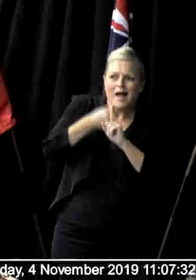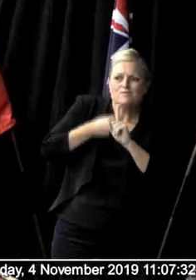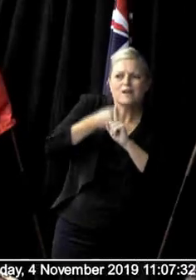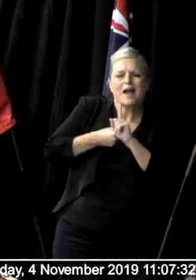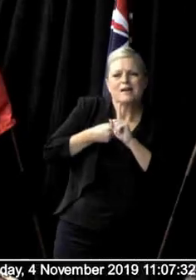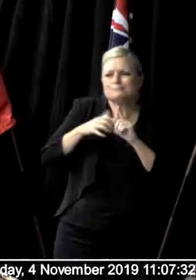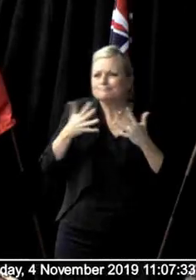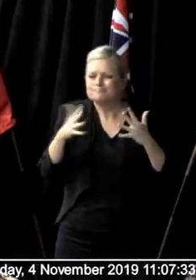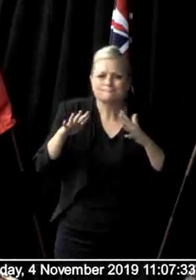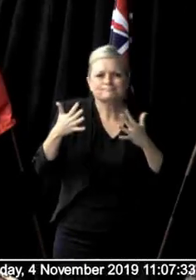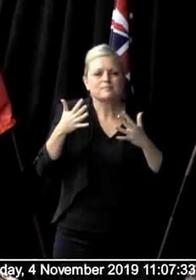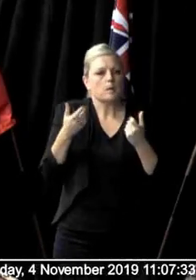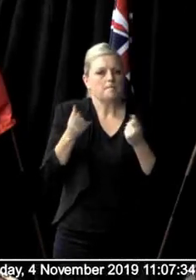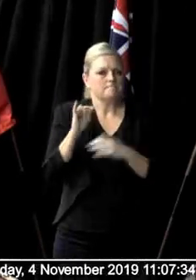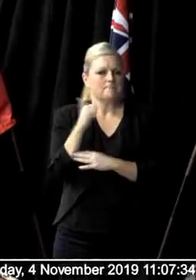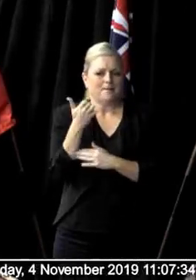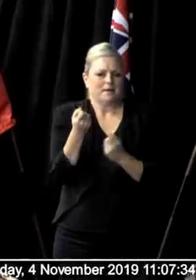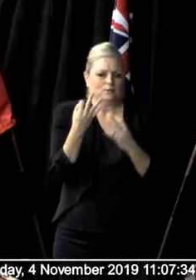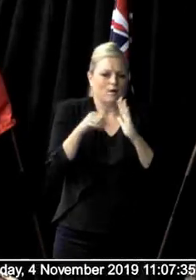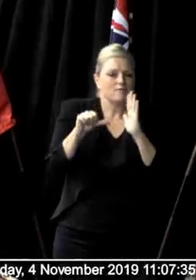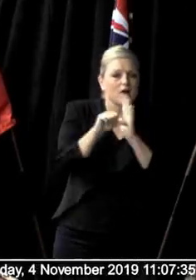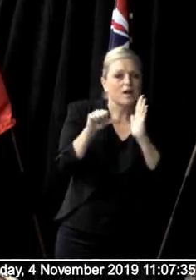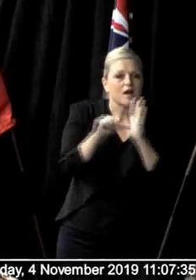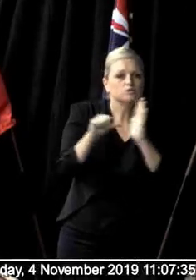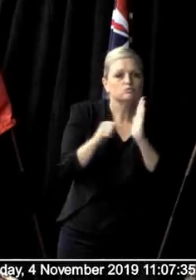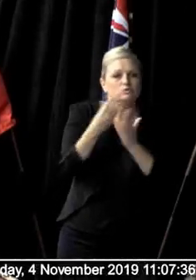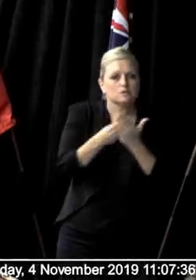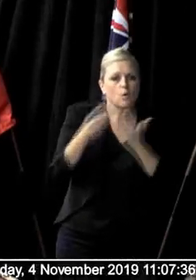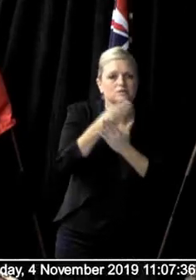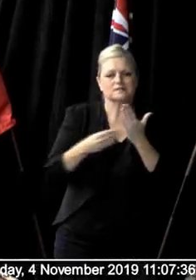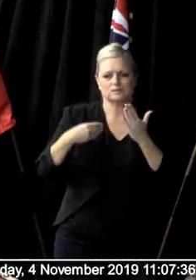not necessarily have the financial resources to continuously resolve